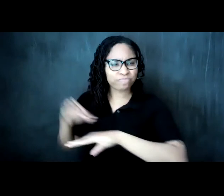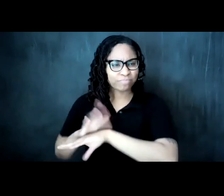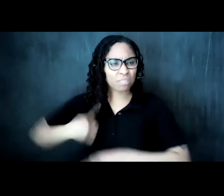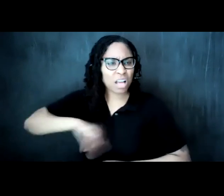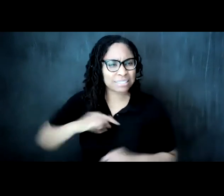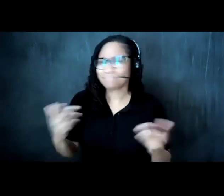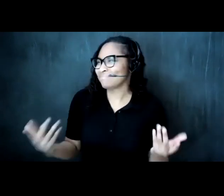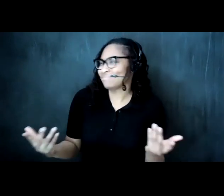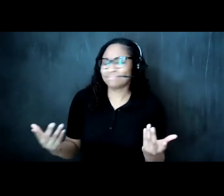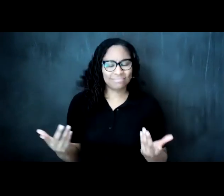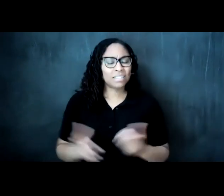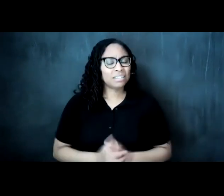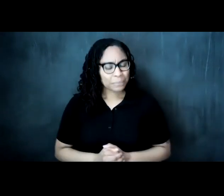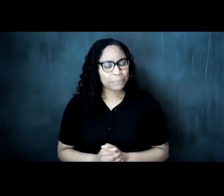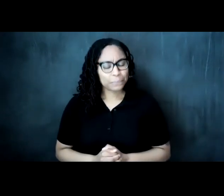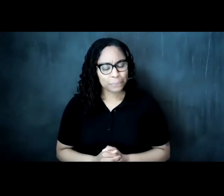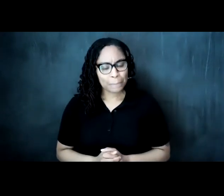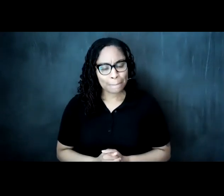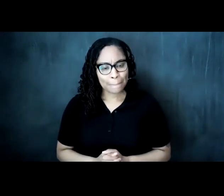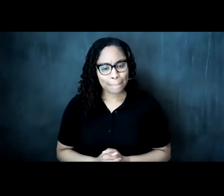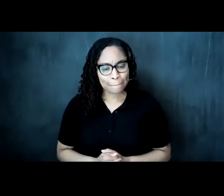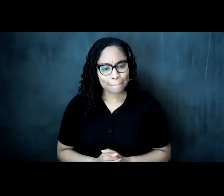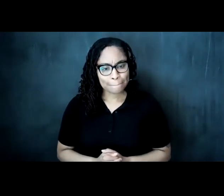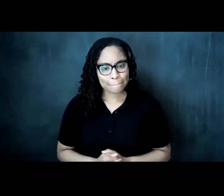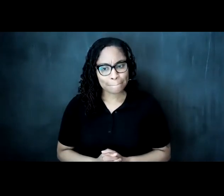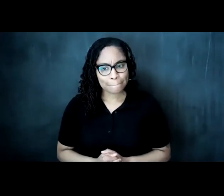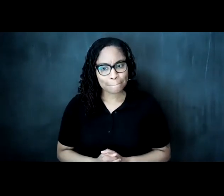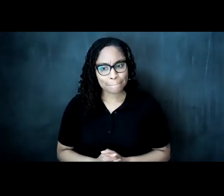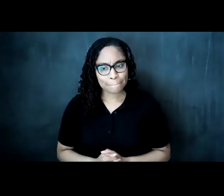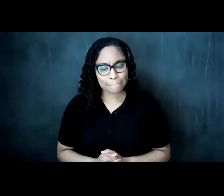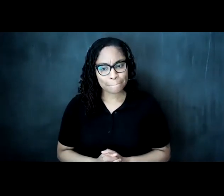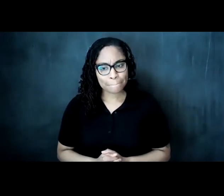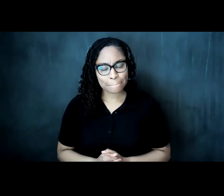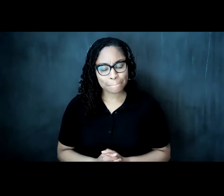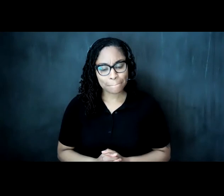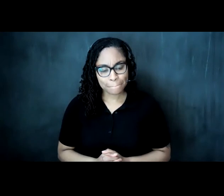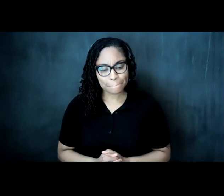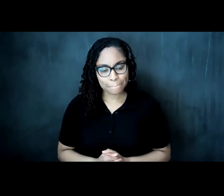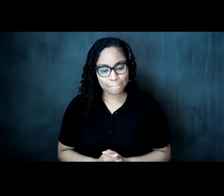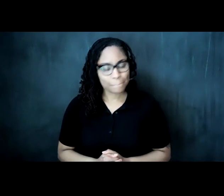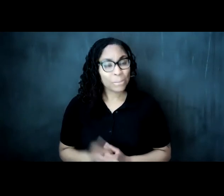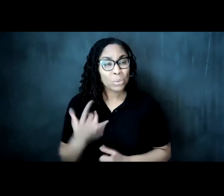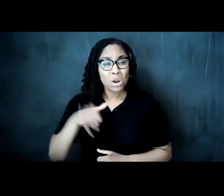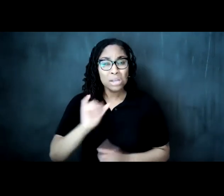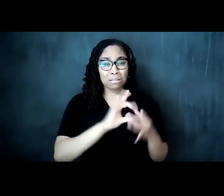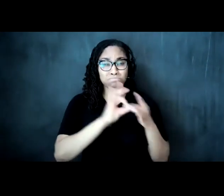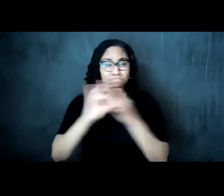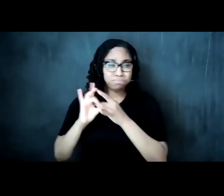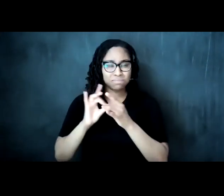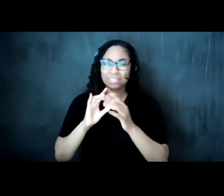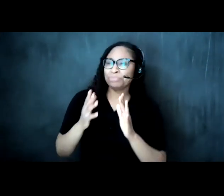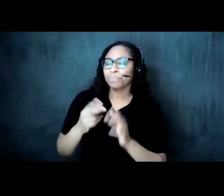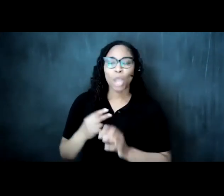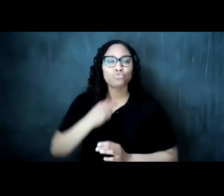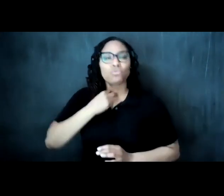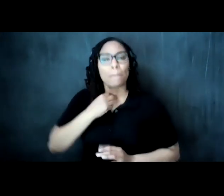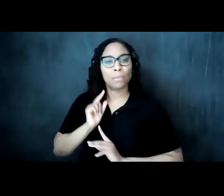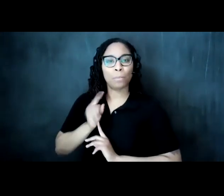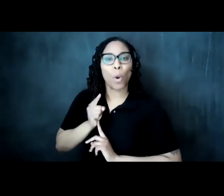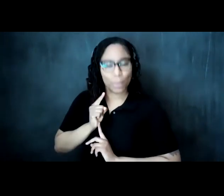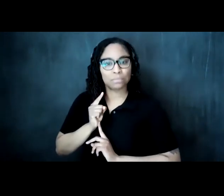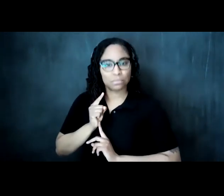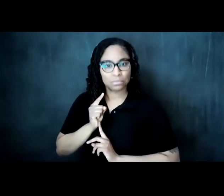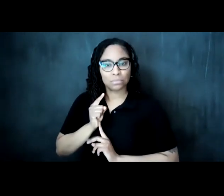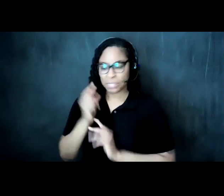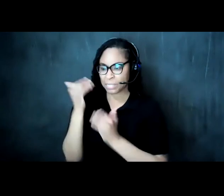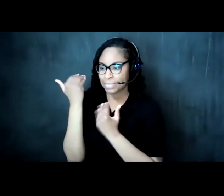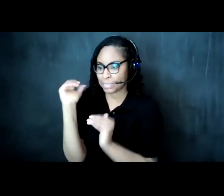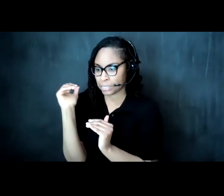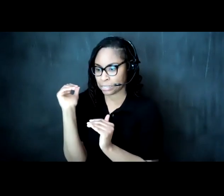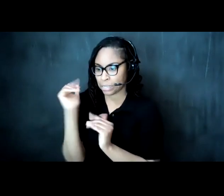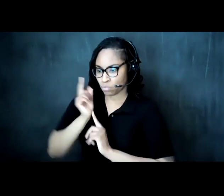the fact is we are still bound within a moment trapped right constrained within a moment overrun